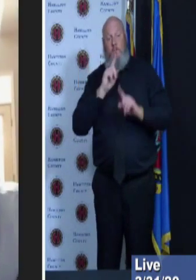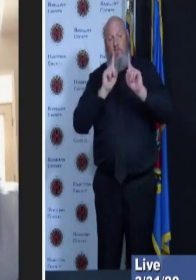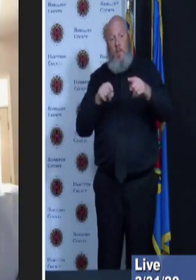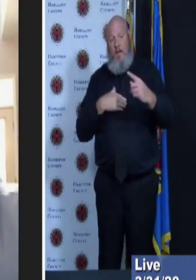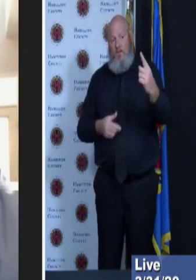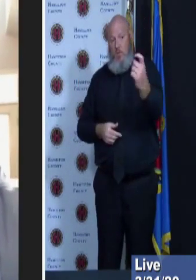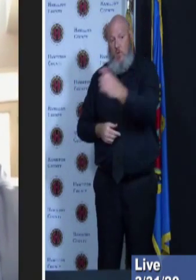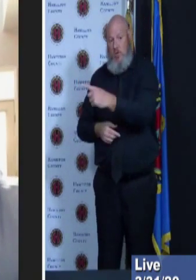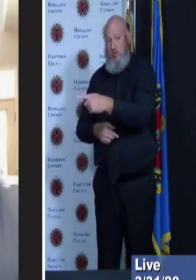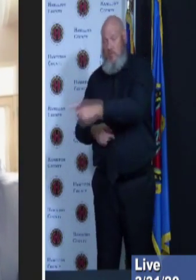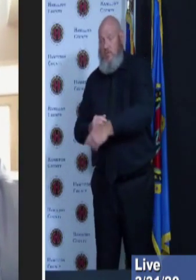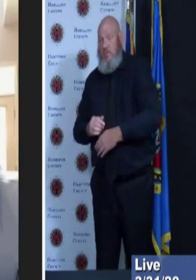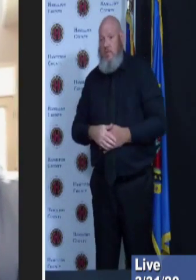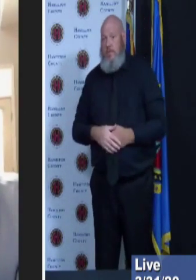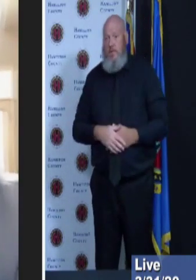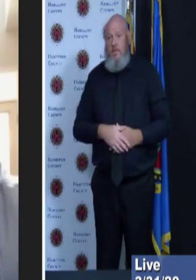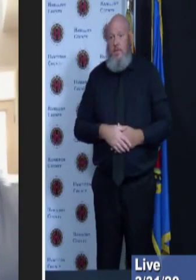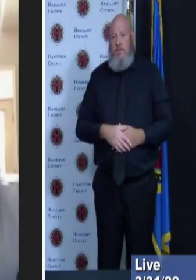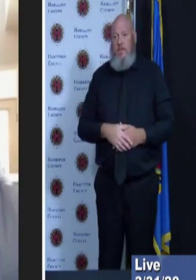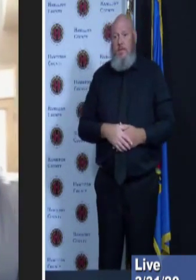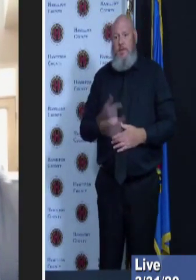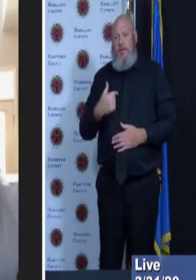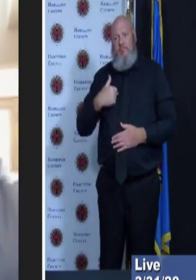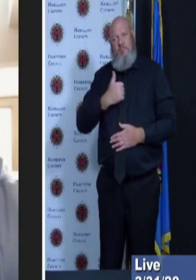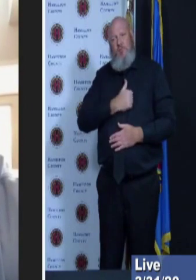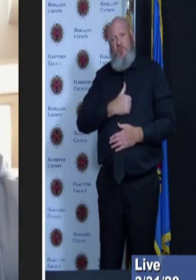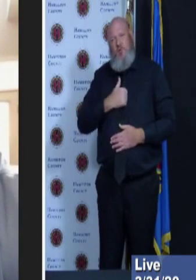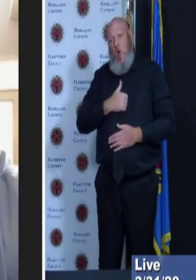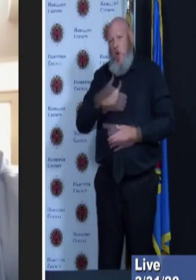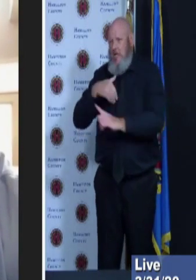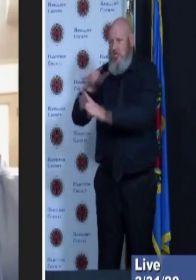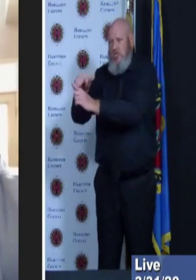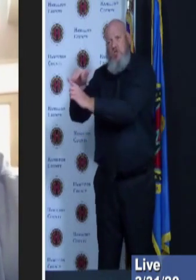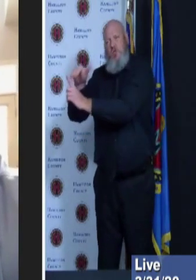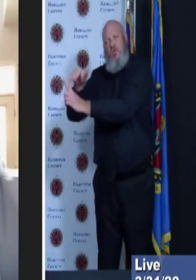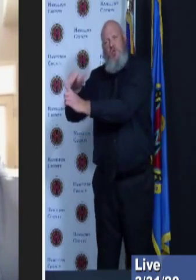for pressing you on this but so are you saying to the employees sit tight you'll